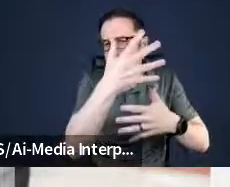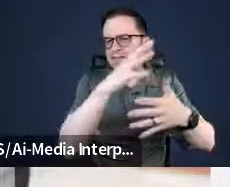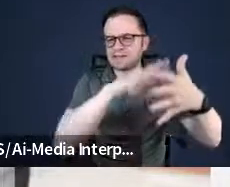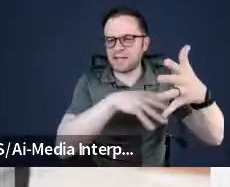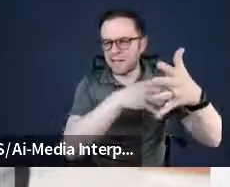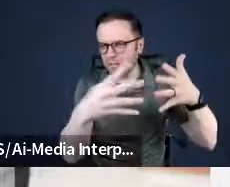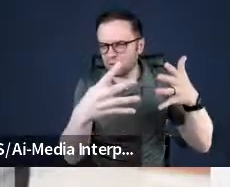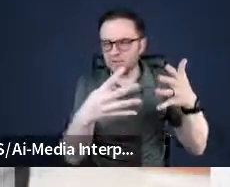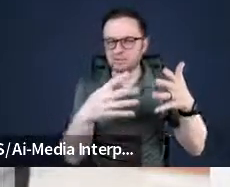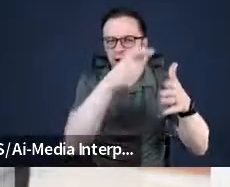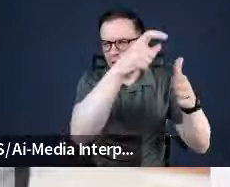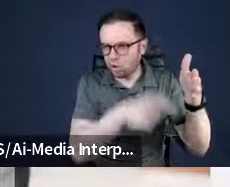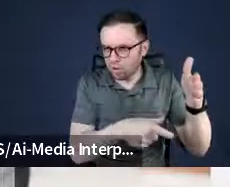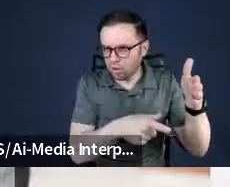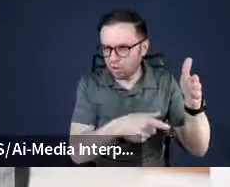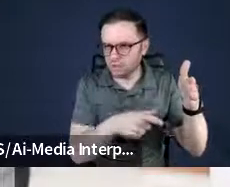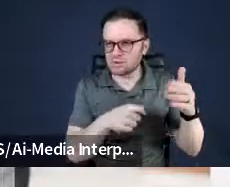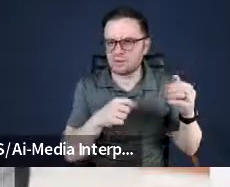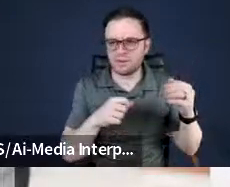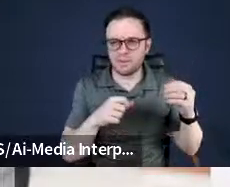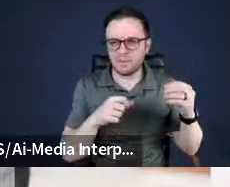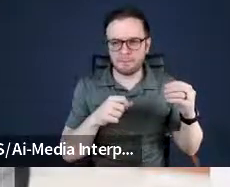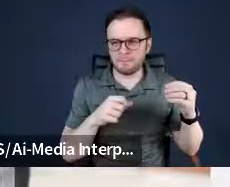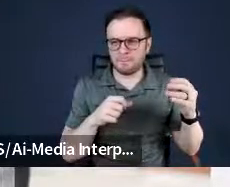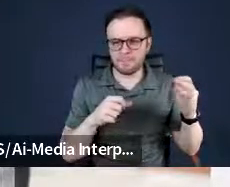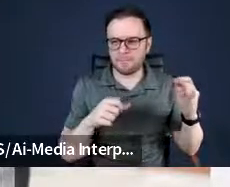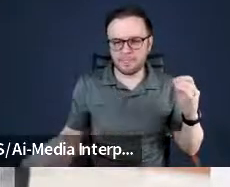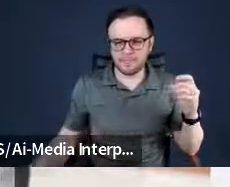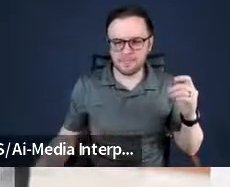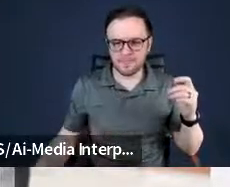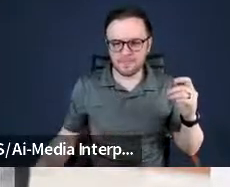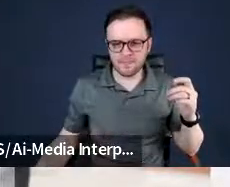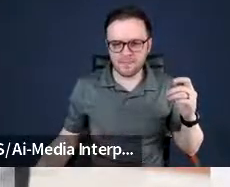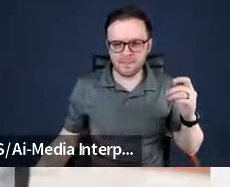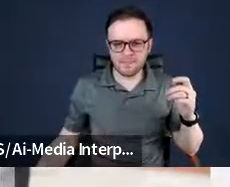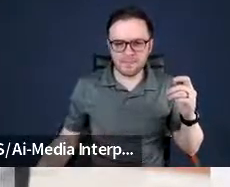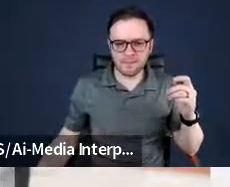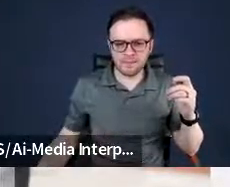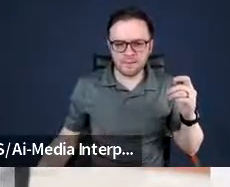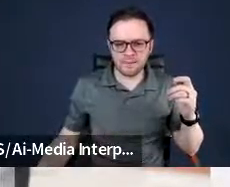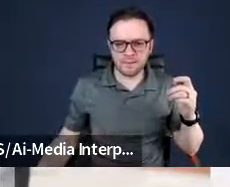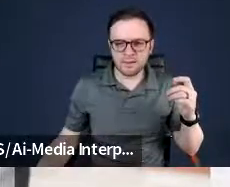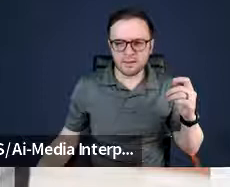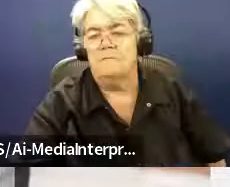and tables, articles, regions,